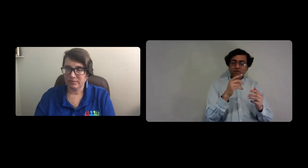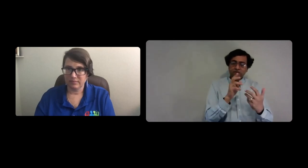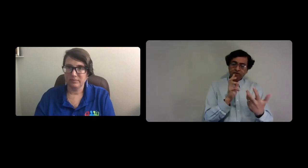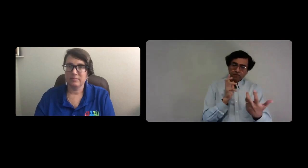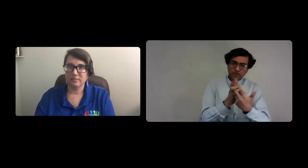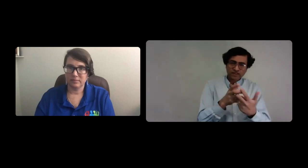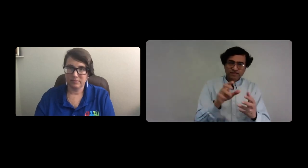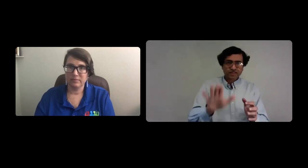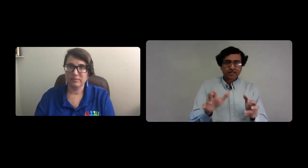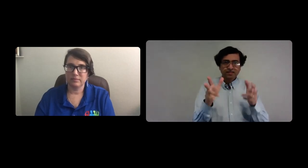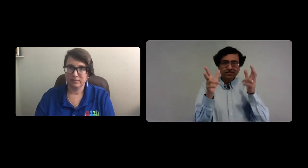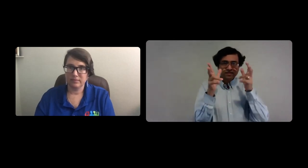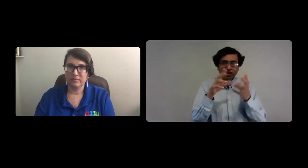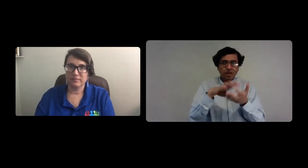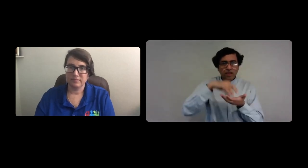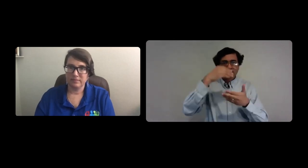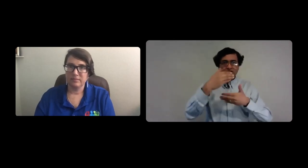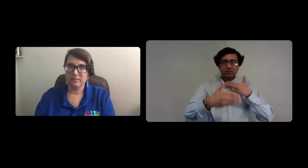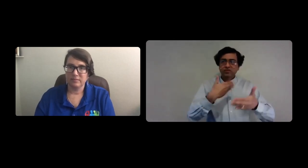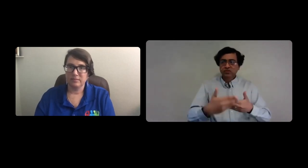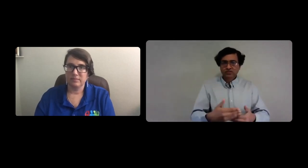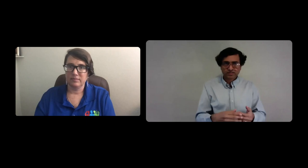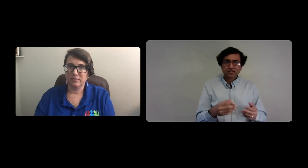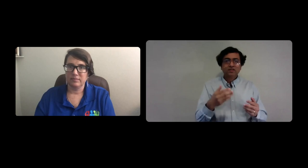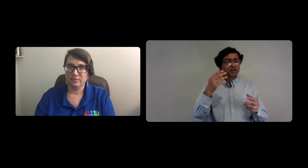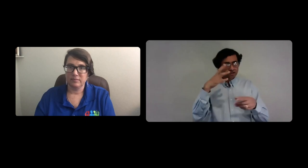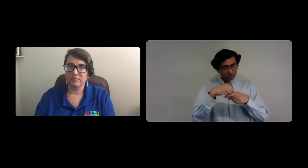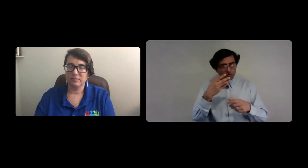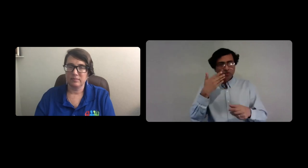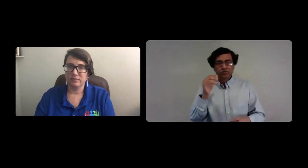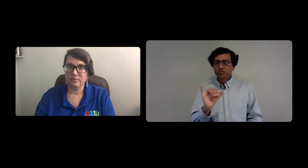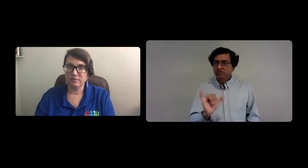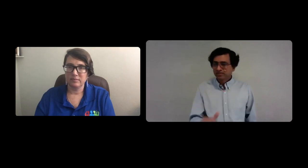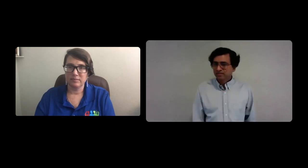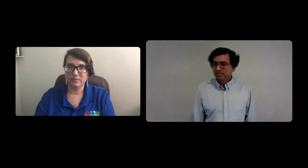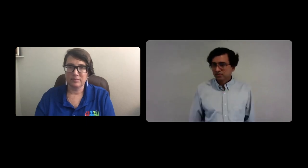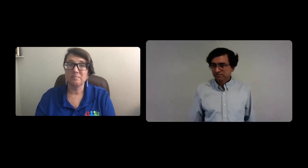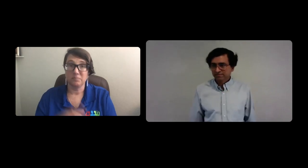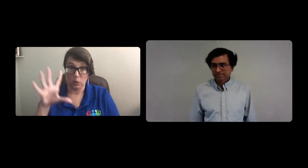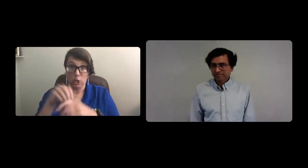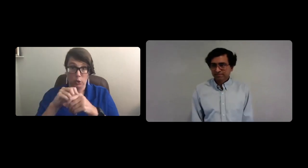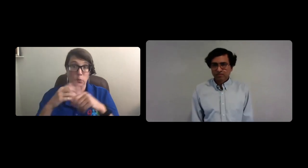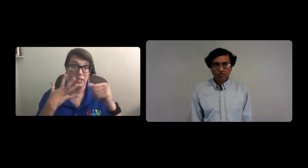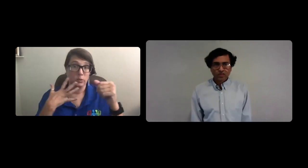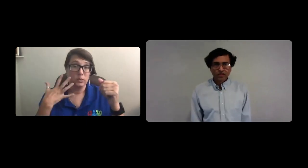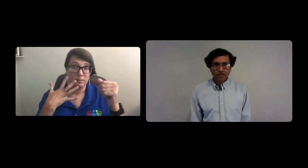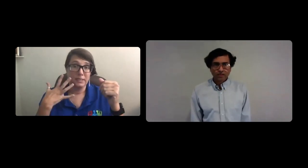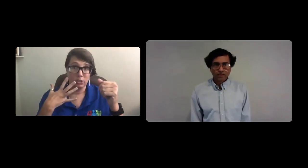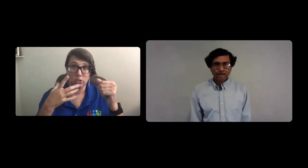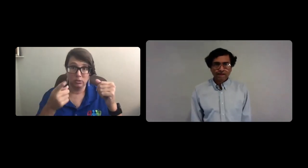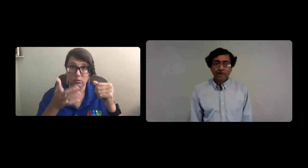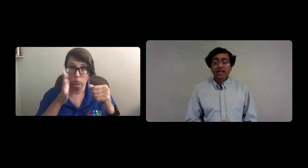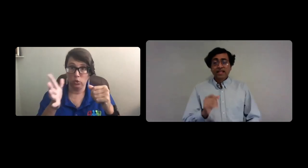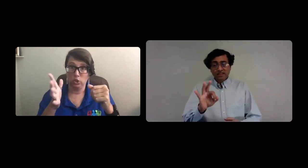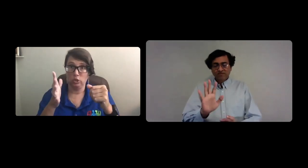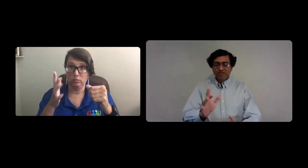So full access would individualize the student learning process, the individual students, and to be as comprehensive as possible.